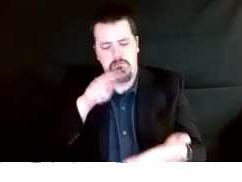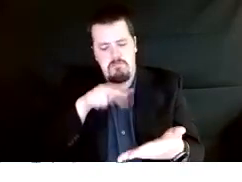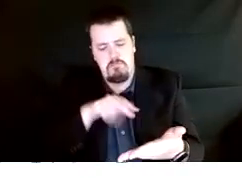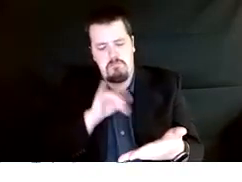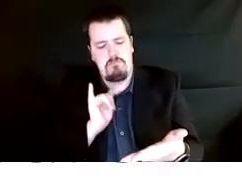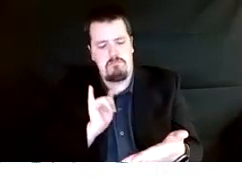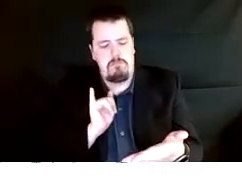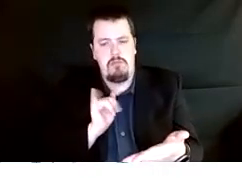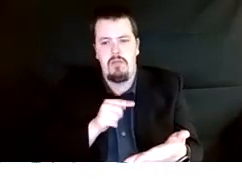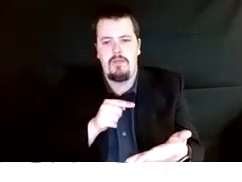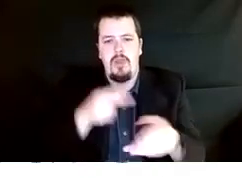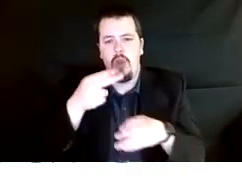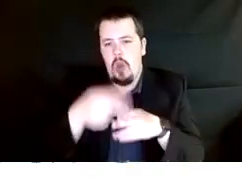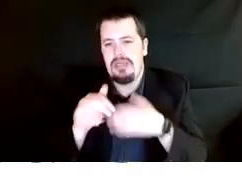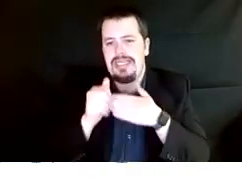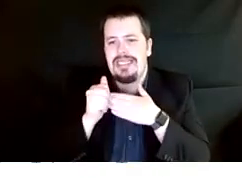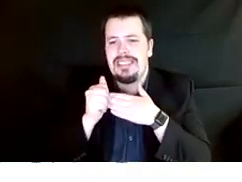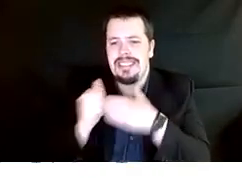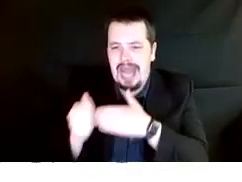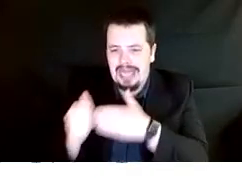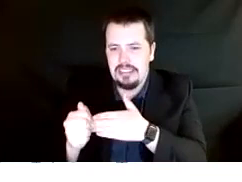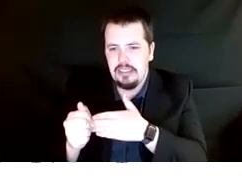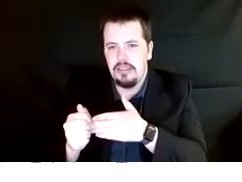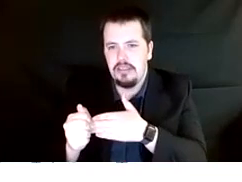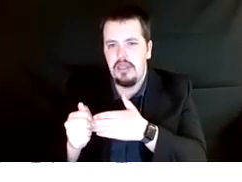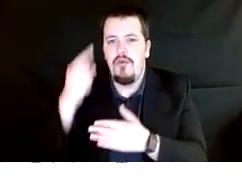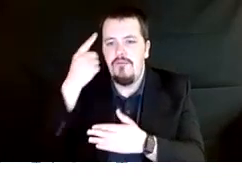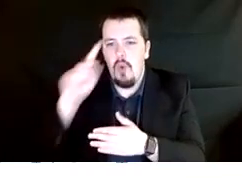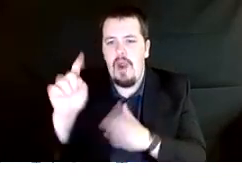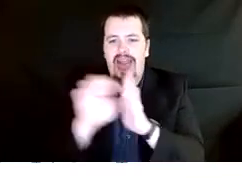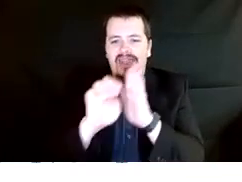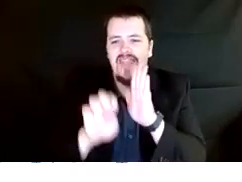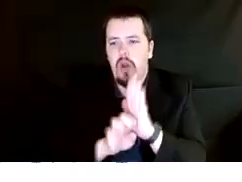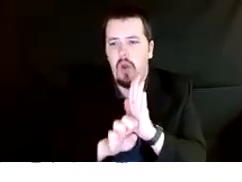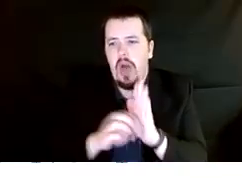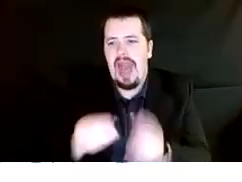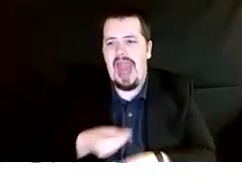it was called the Guidance and still is the Guidance for the Ethical Allocation of Scarce